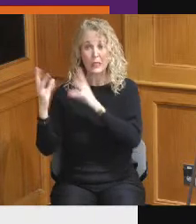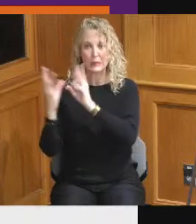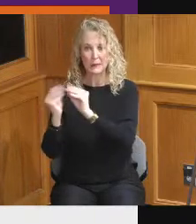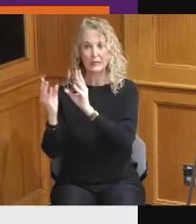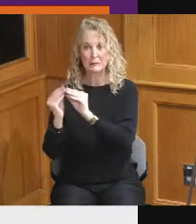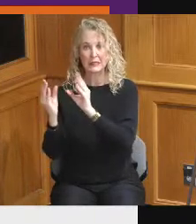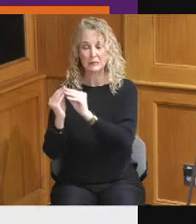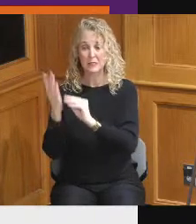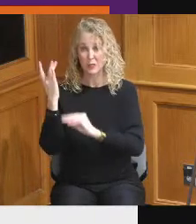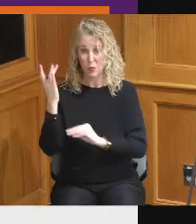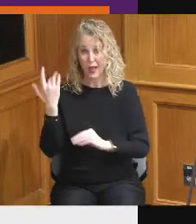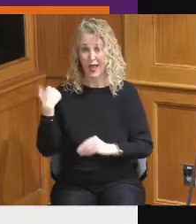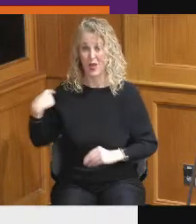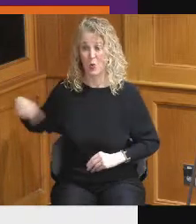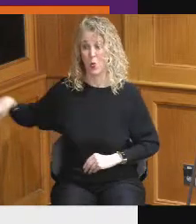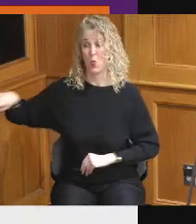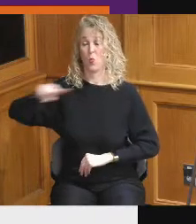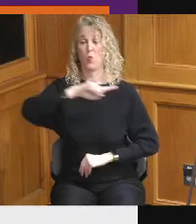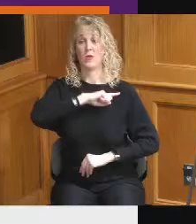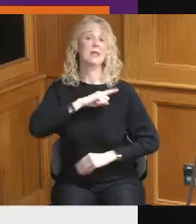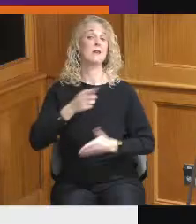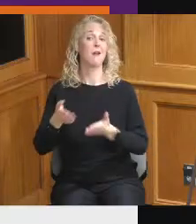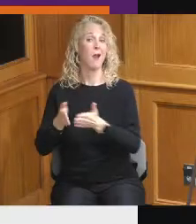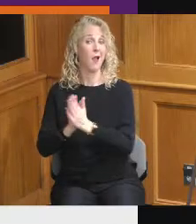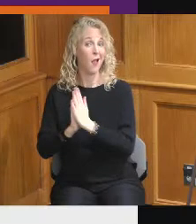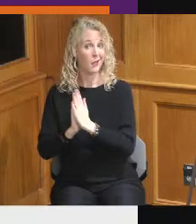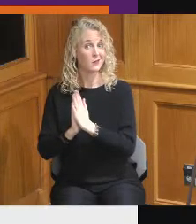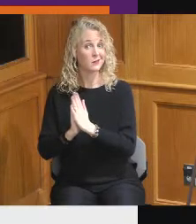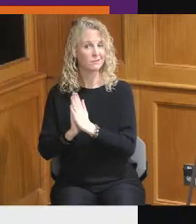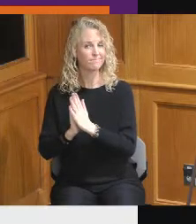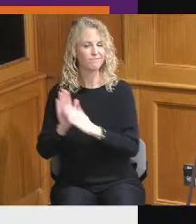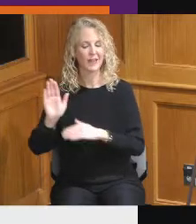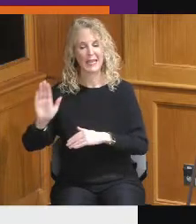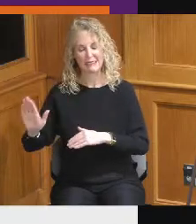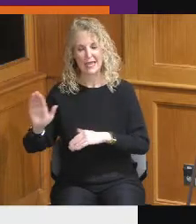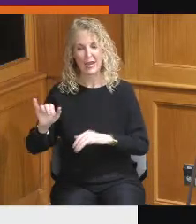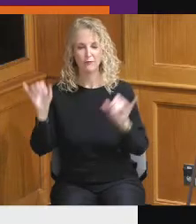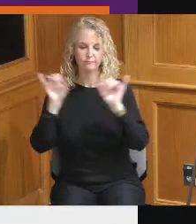what we collectively ask them to do is really get out of their comfort zone like go far beyond what